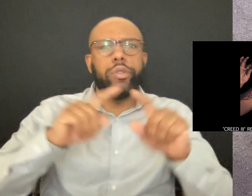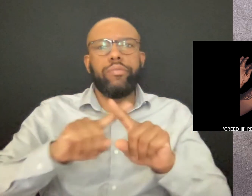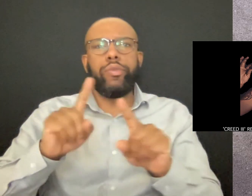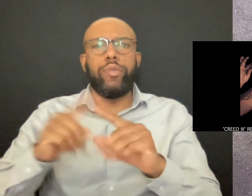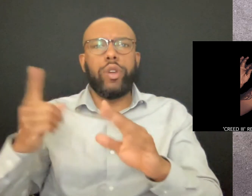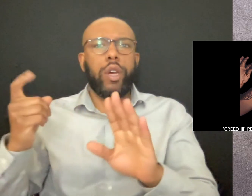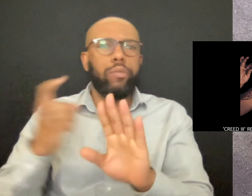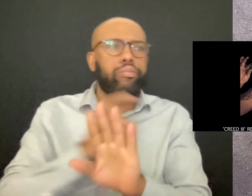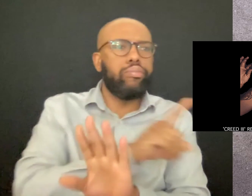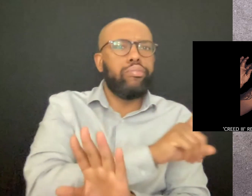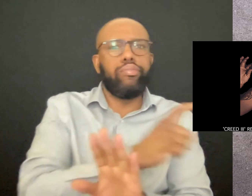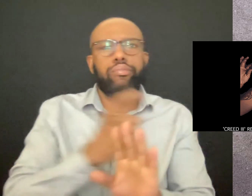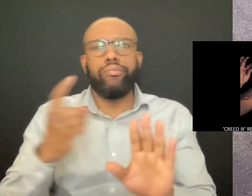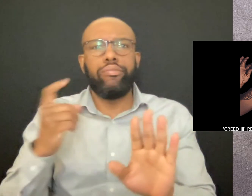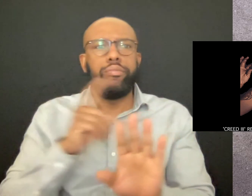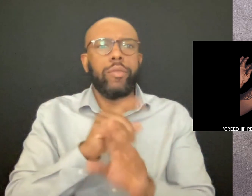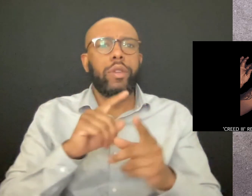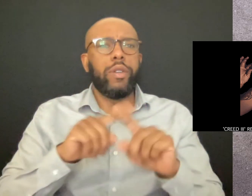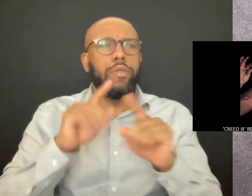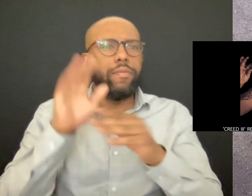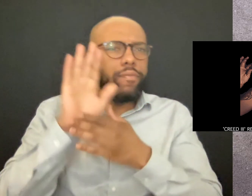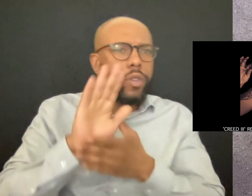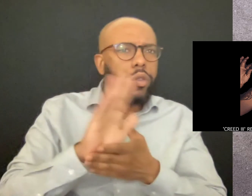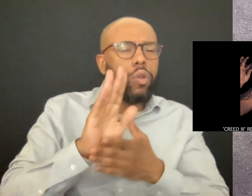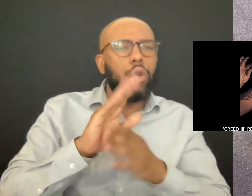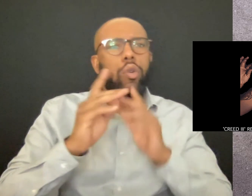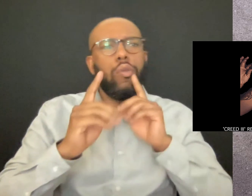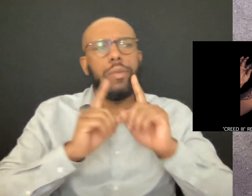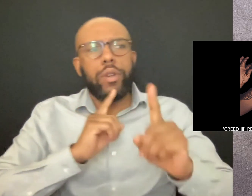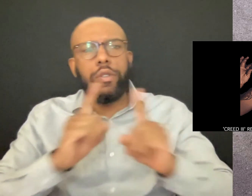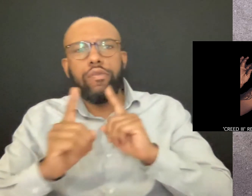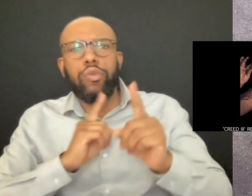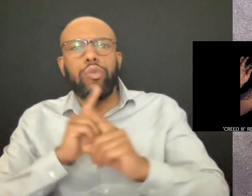of her one-on-one with the stars and the red carpet premiere